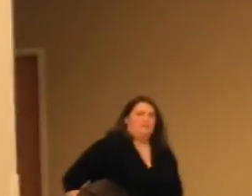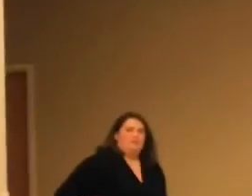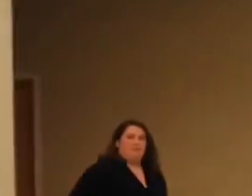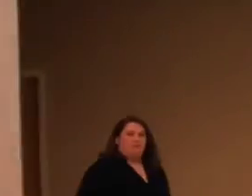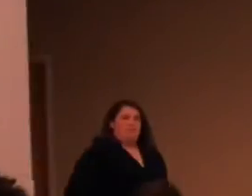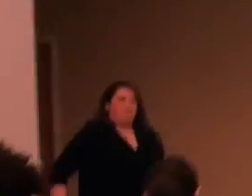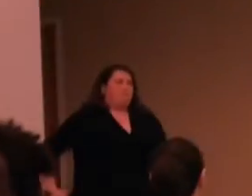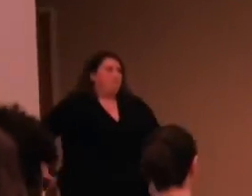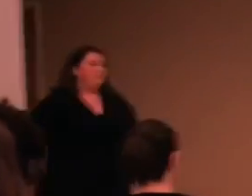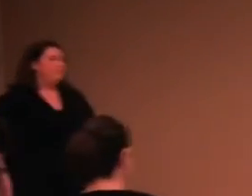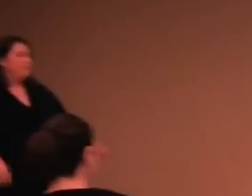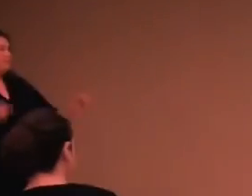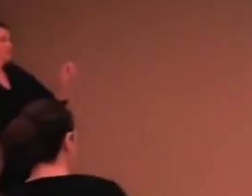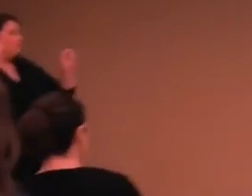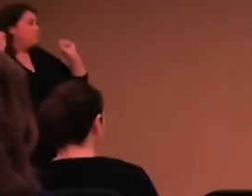All right, so